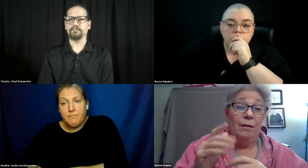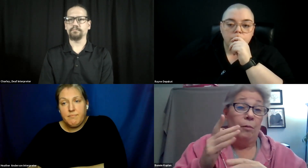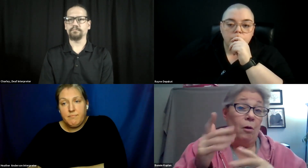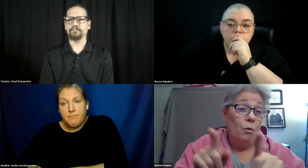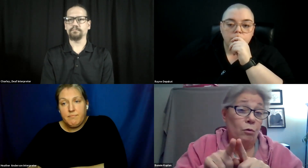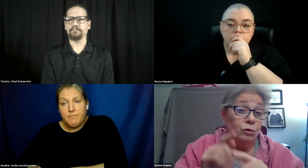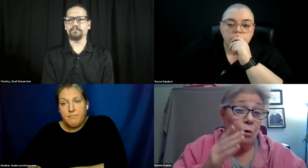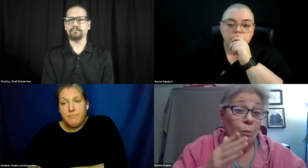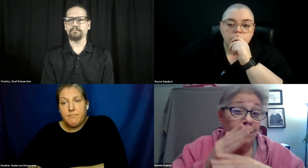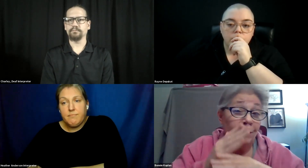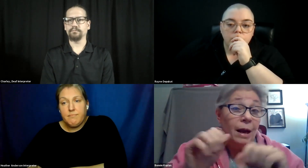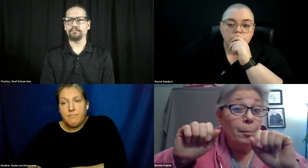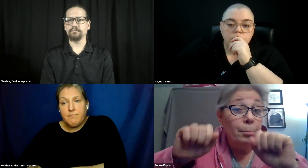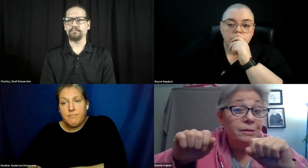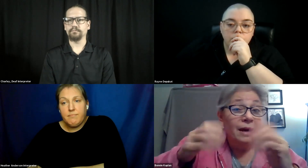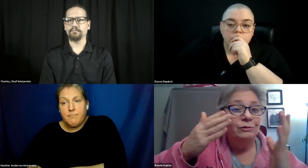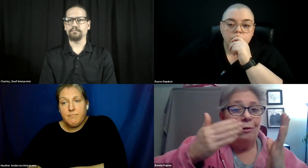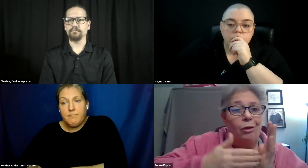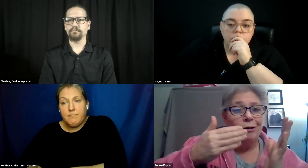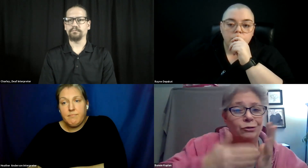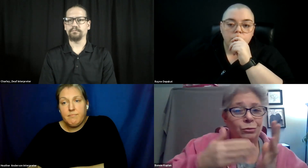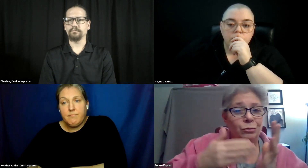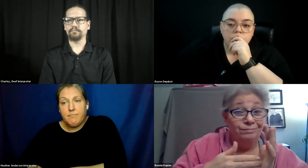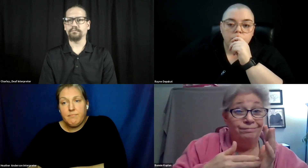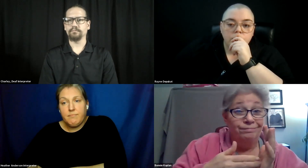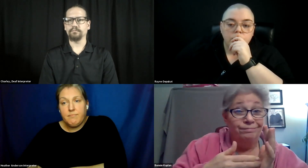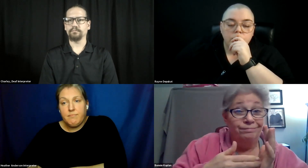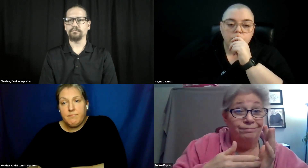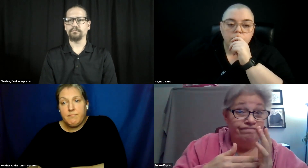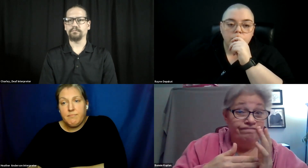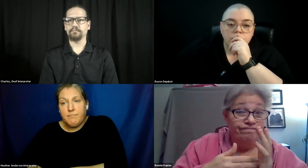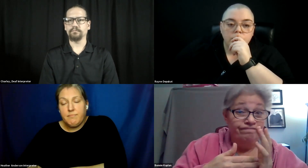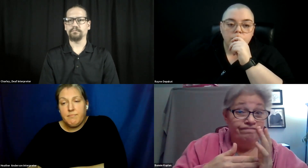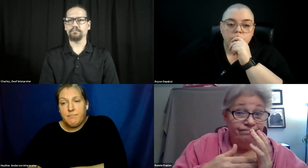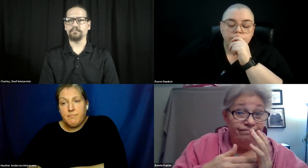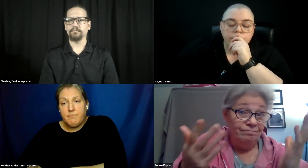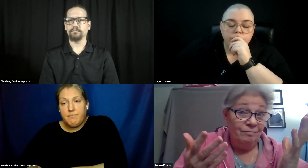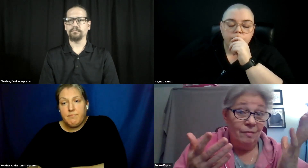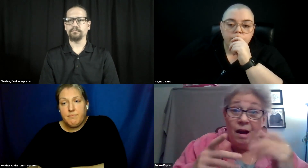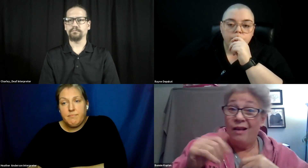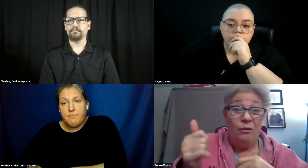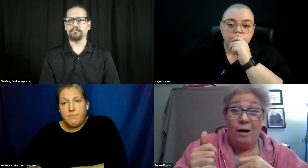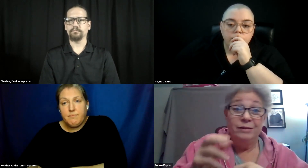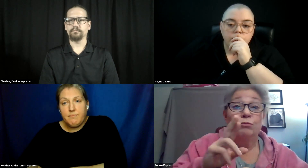And also, you know, looking at some of those litigation possibilities.